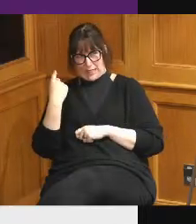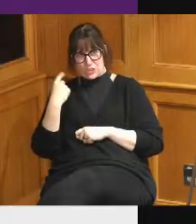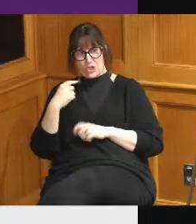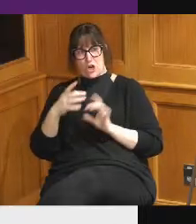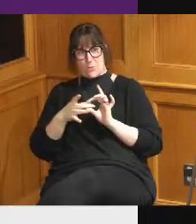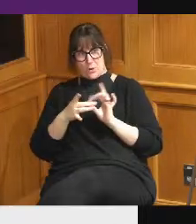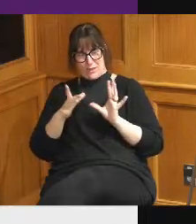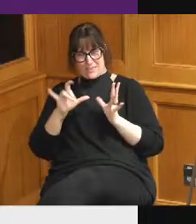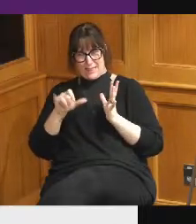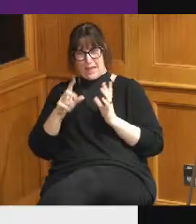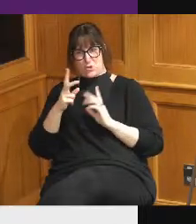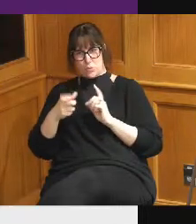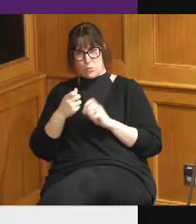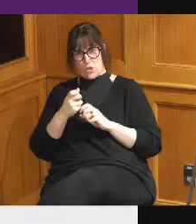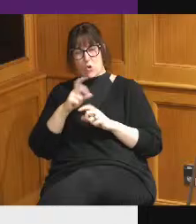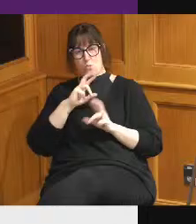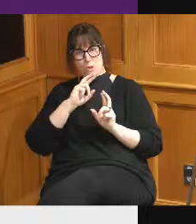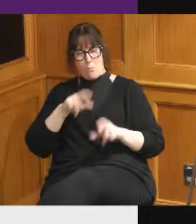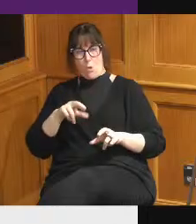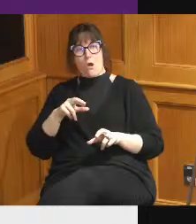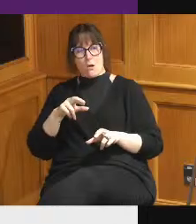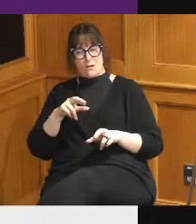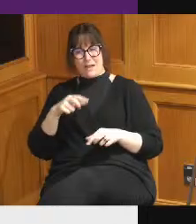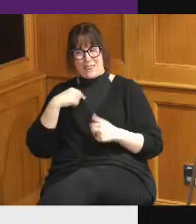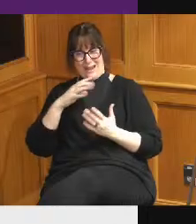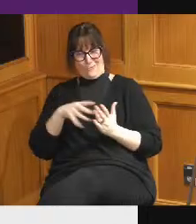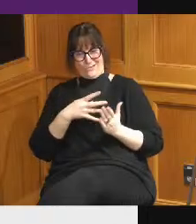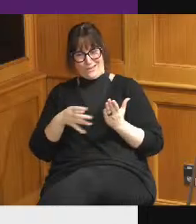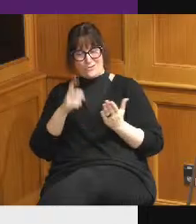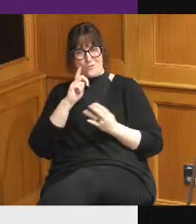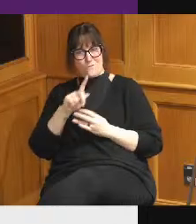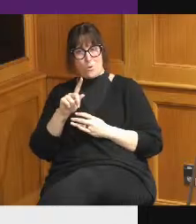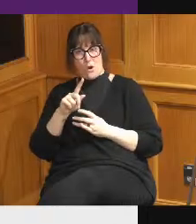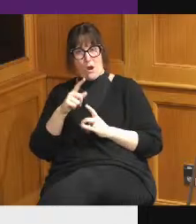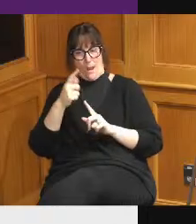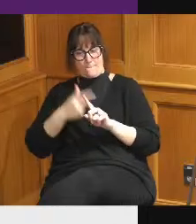report which we did and I was scheduled to be here probably a month ago and as I mentioned was